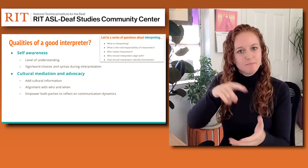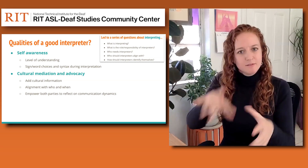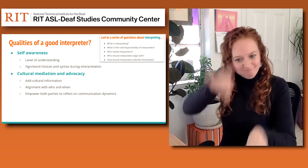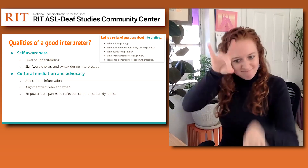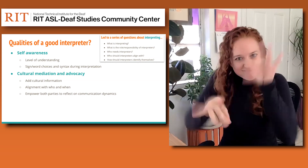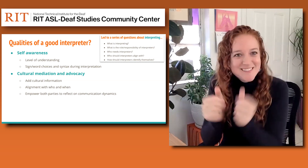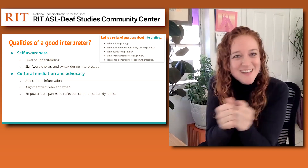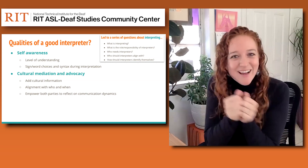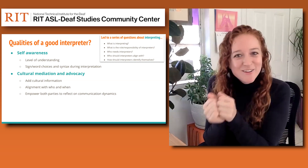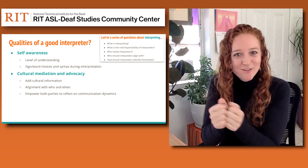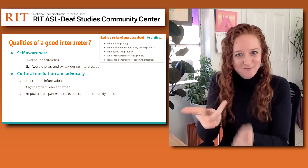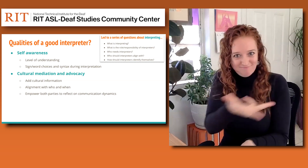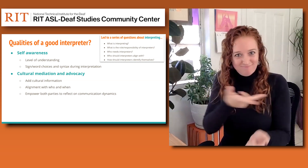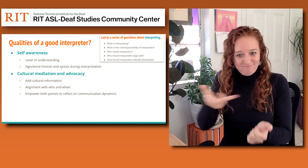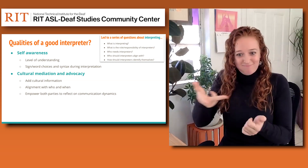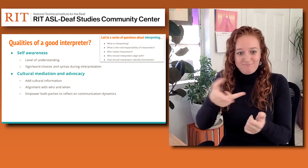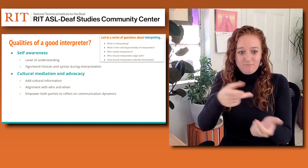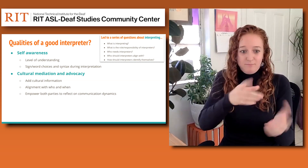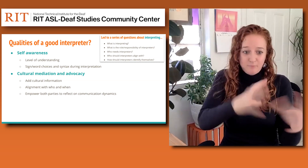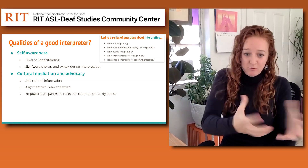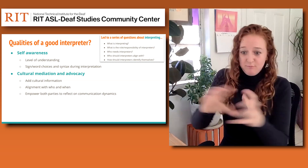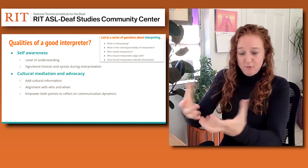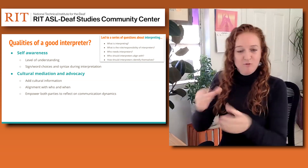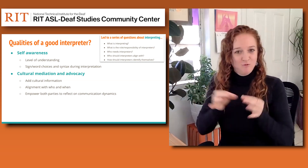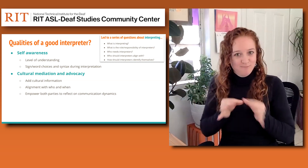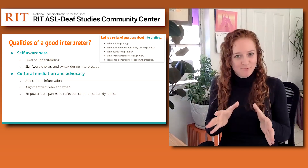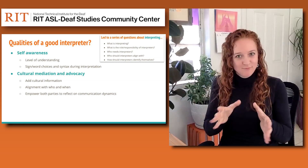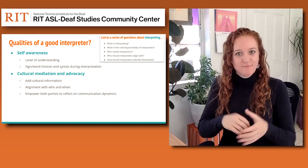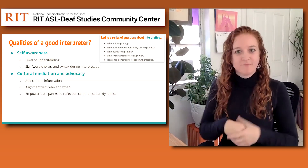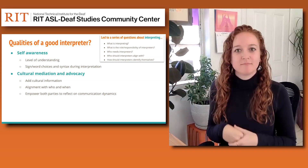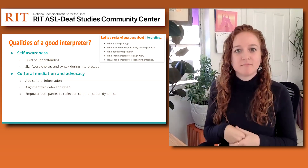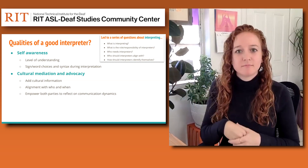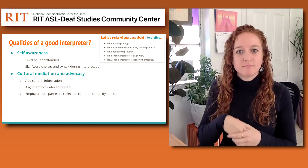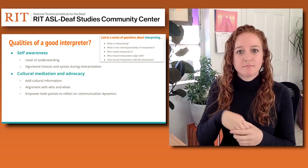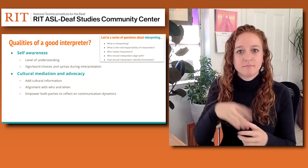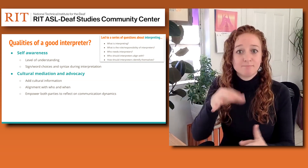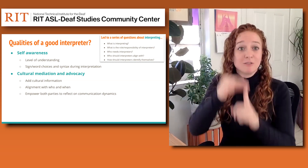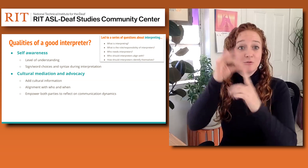and work on that communication together, because we are two separate language groups